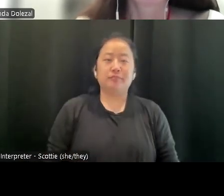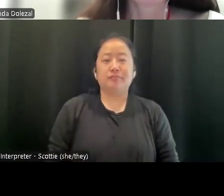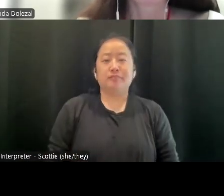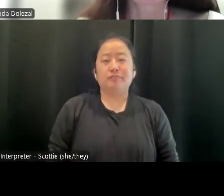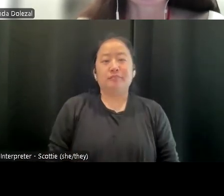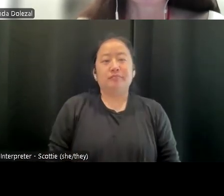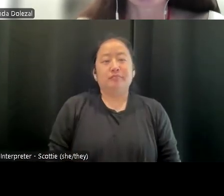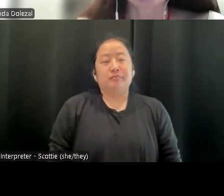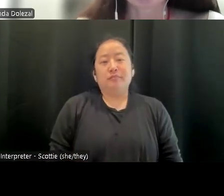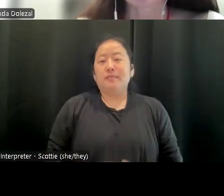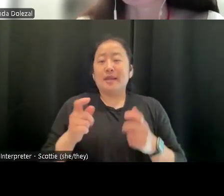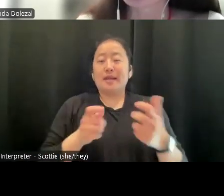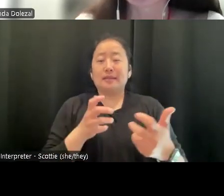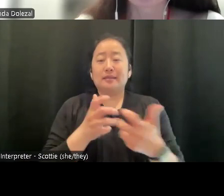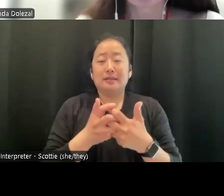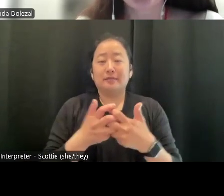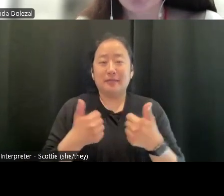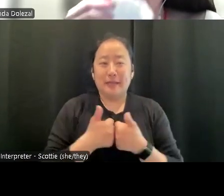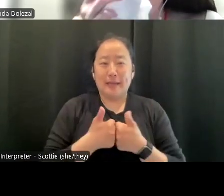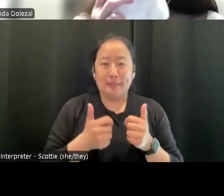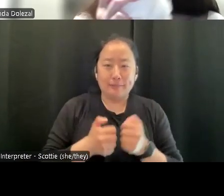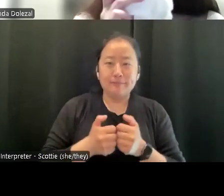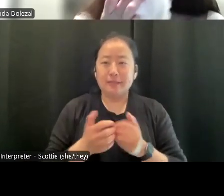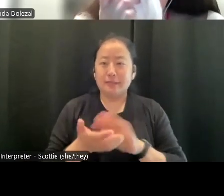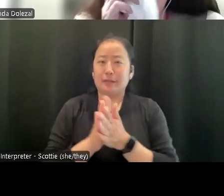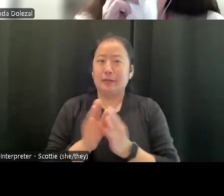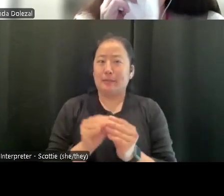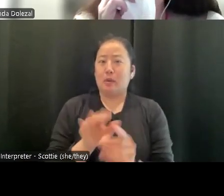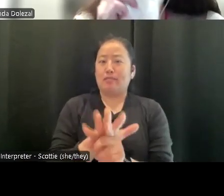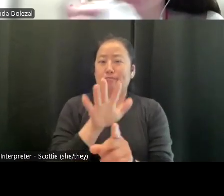And adaptive gaming, which is becoming more and more and more popular and for good reason,